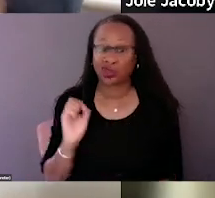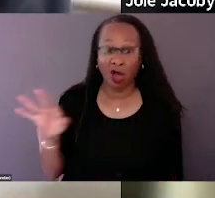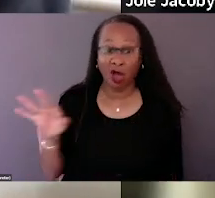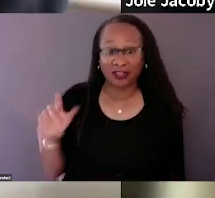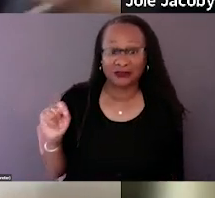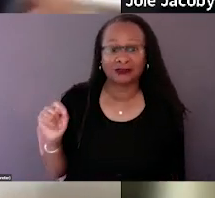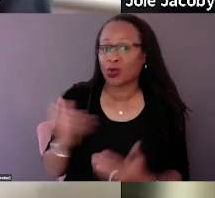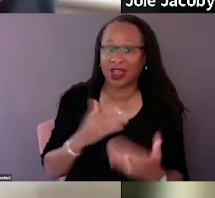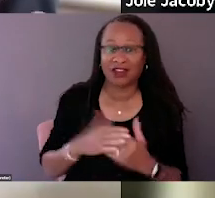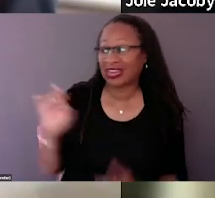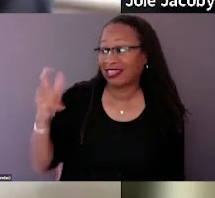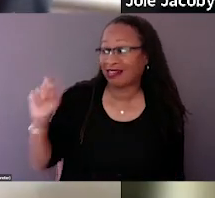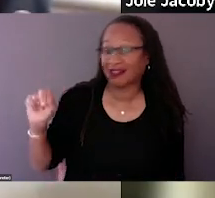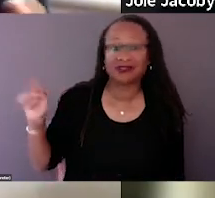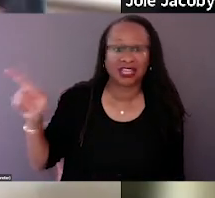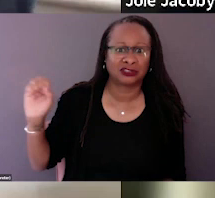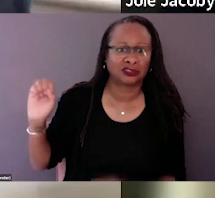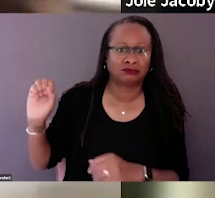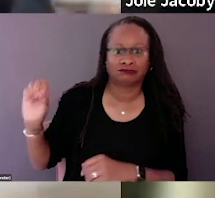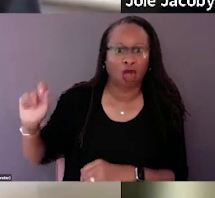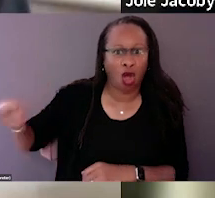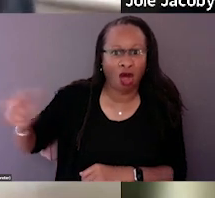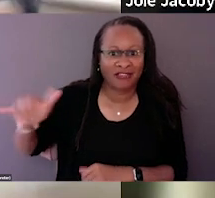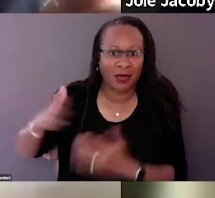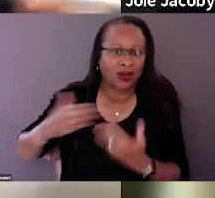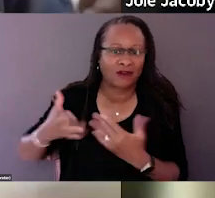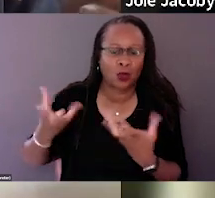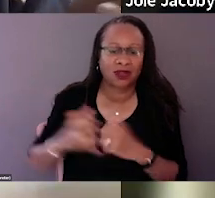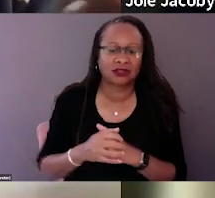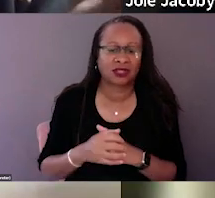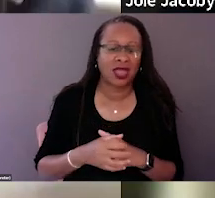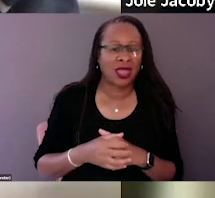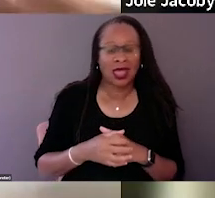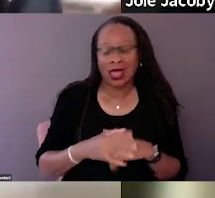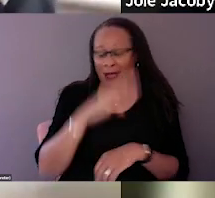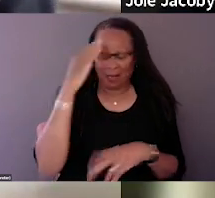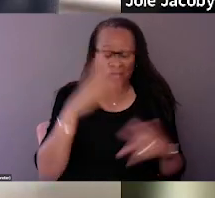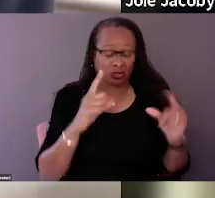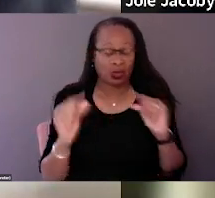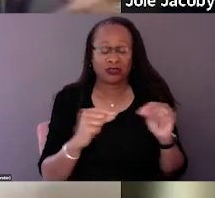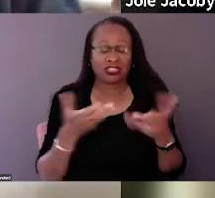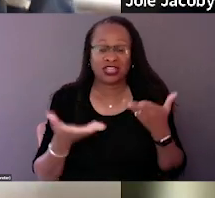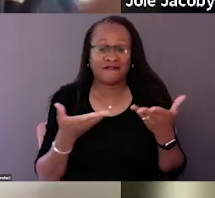Black culture has never been, I would say, controlled or dominated by who has the power and influence, 'cause it's never really been us